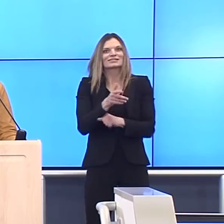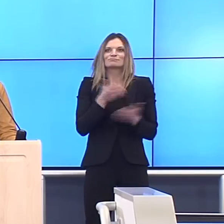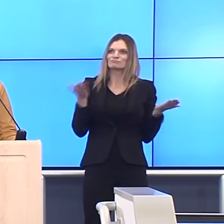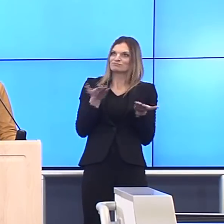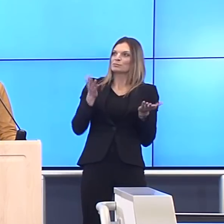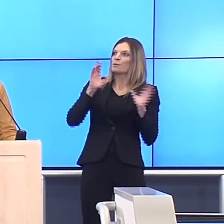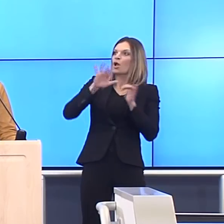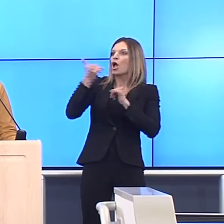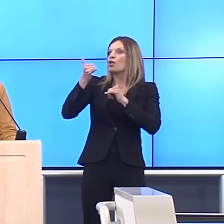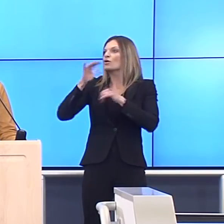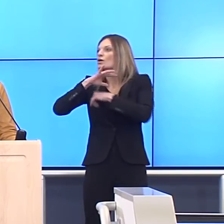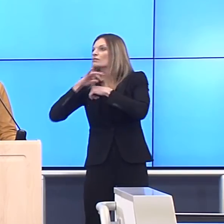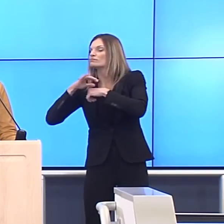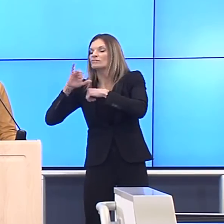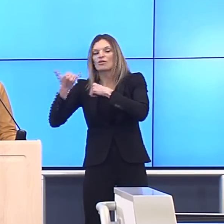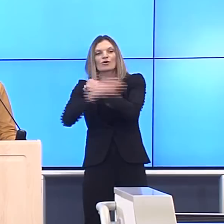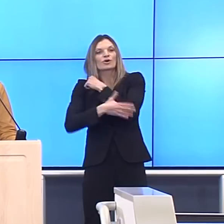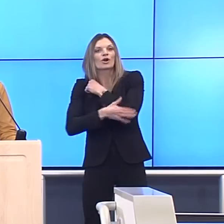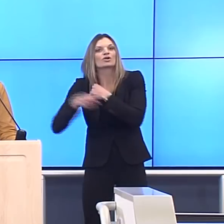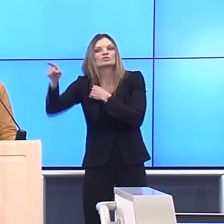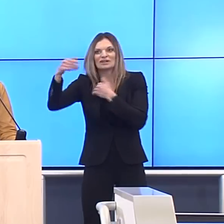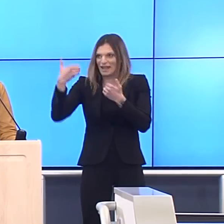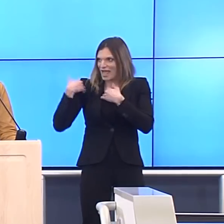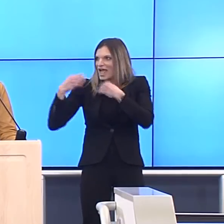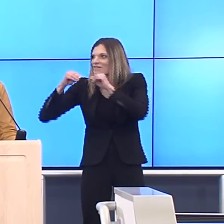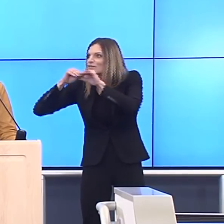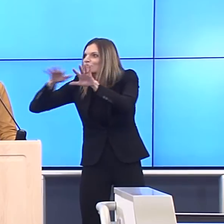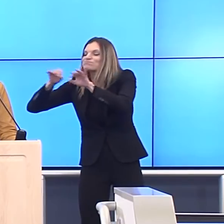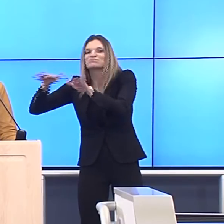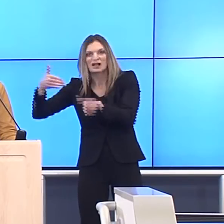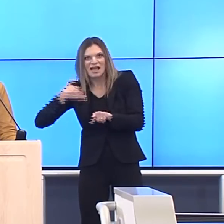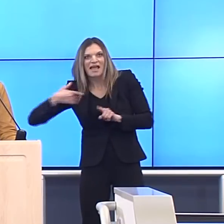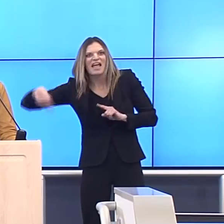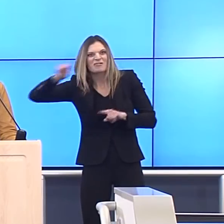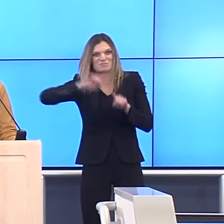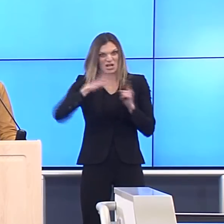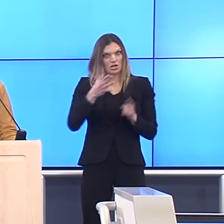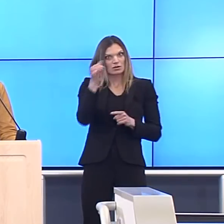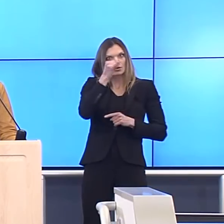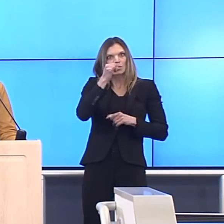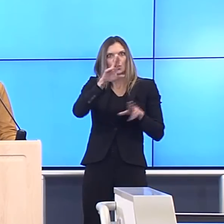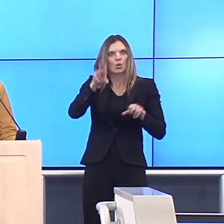THE UNITED STATES ACCOUNTS FOR 4% OF THE WORLD'S POPULATION. AND YET WE ALSO ACCOUNT FOR